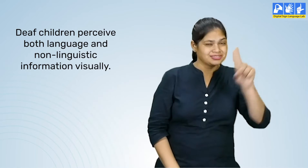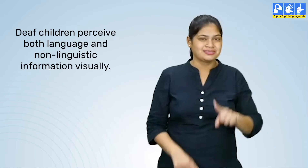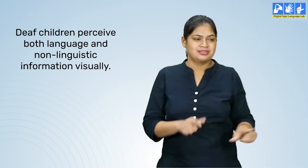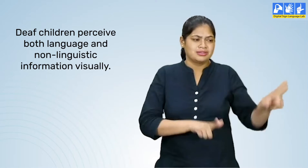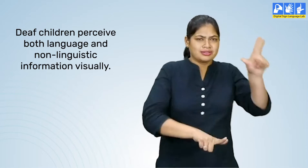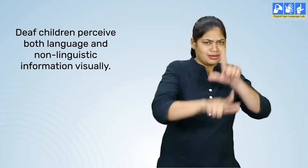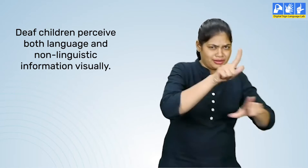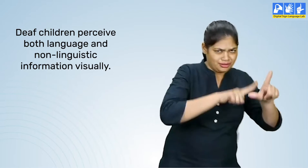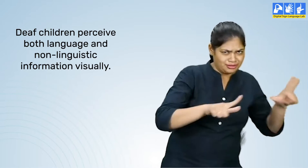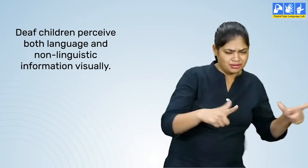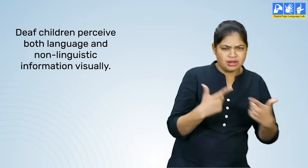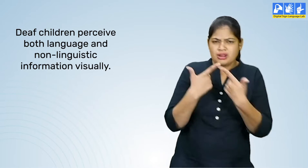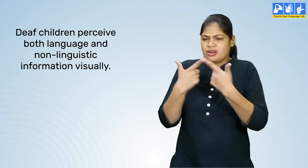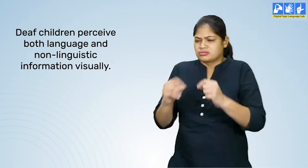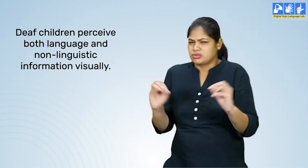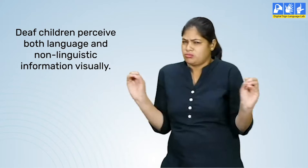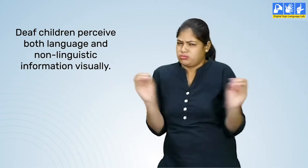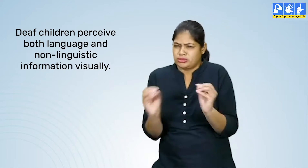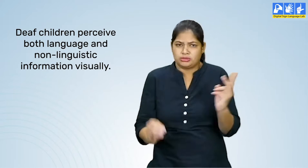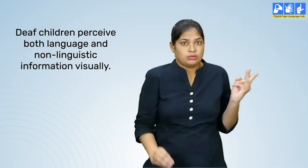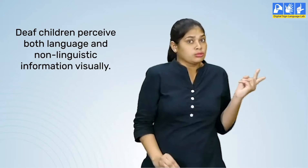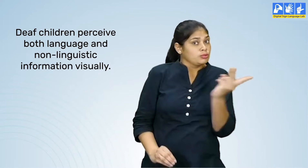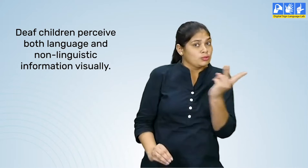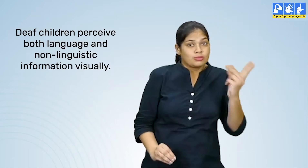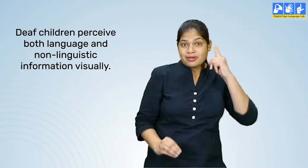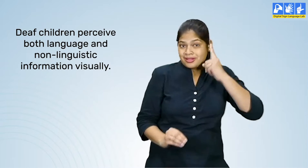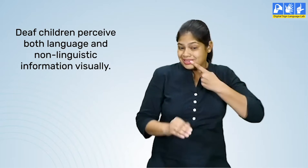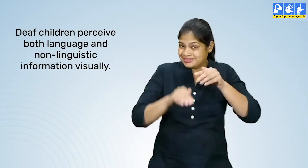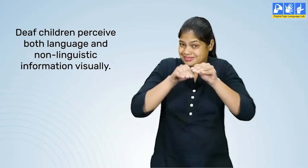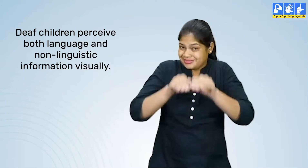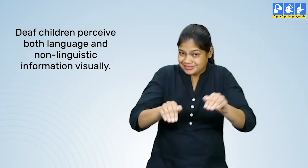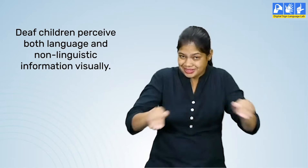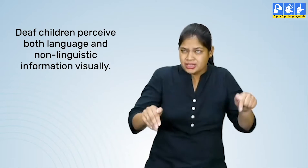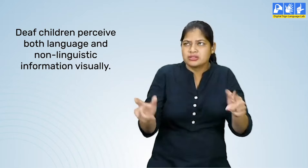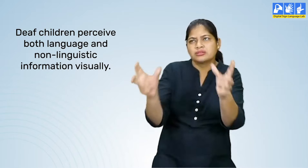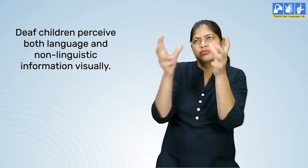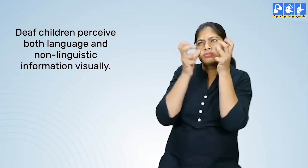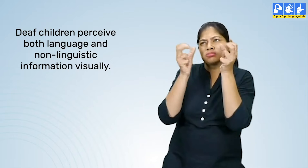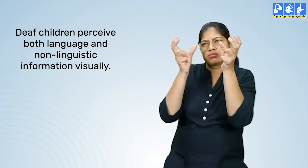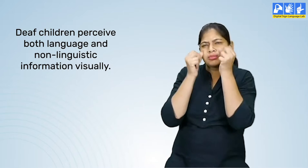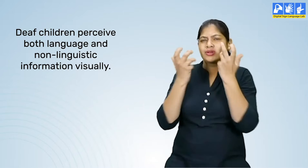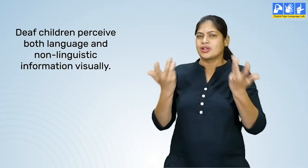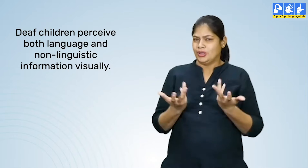1.Deaf children perceive both language and non-linguistic information visually